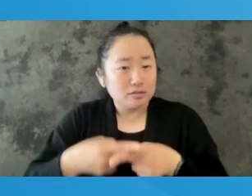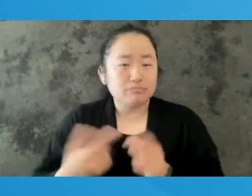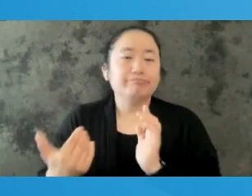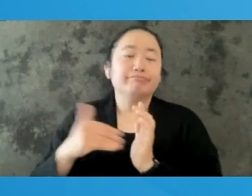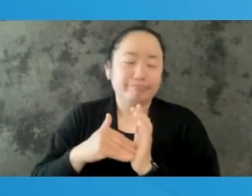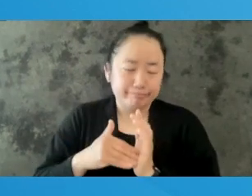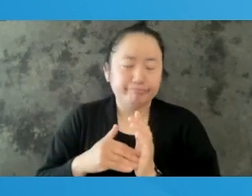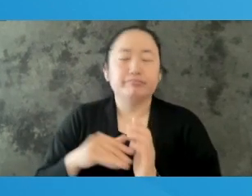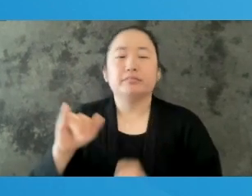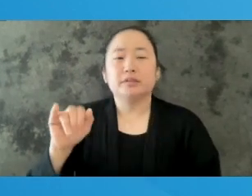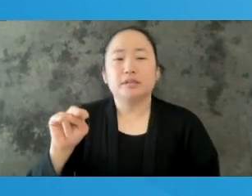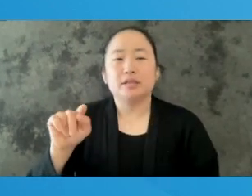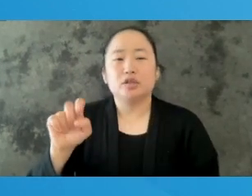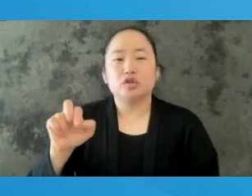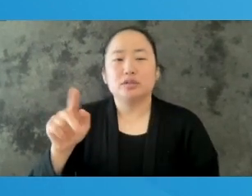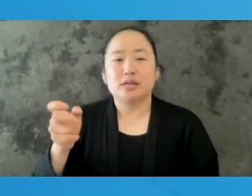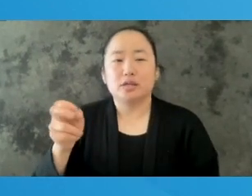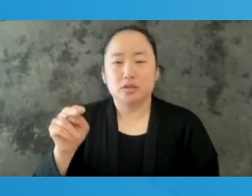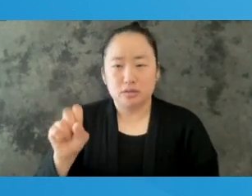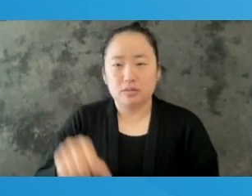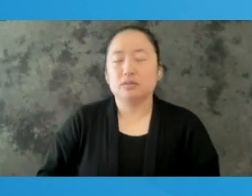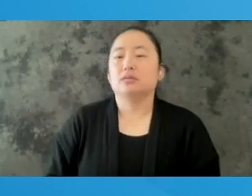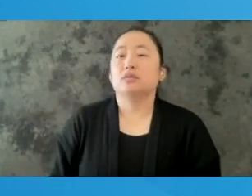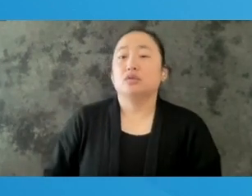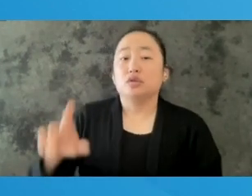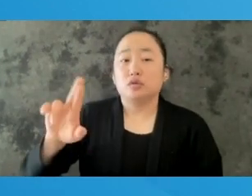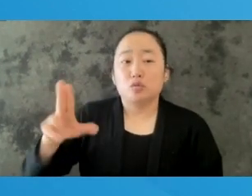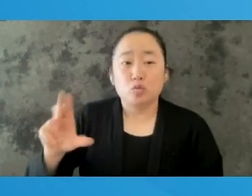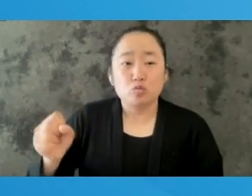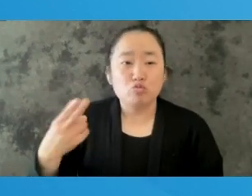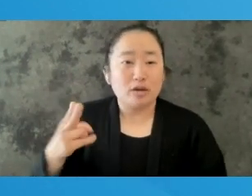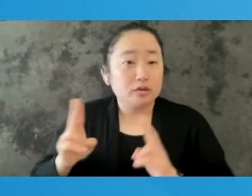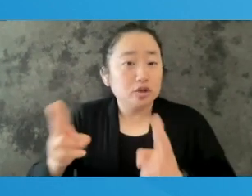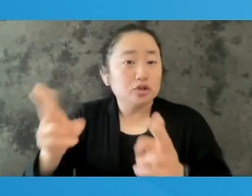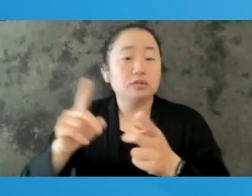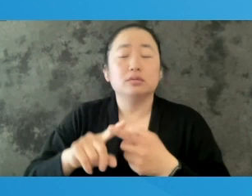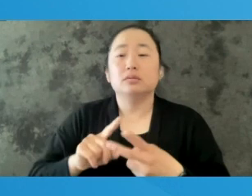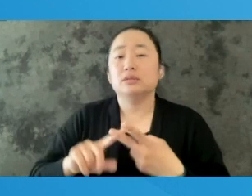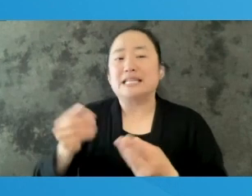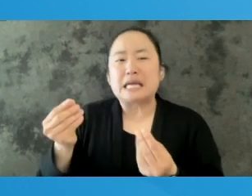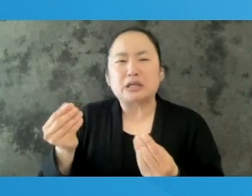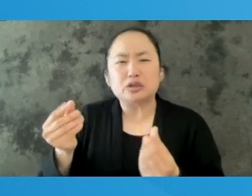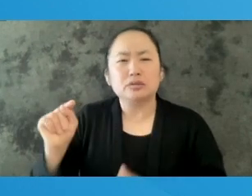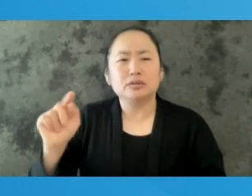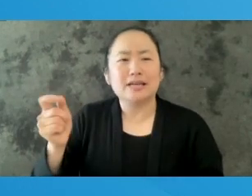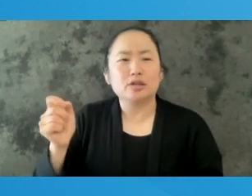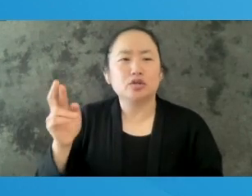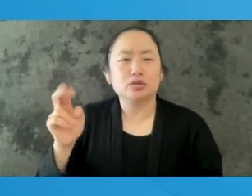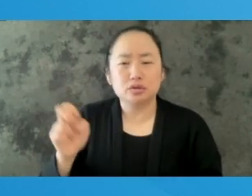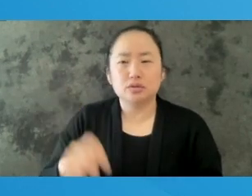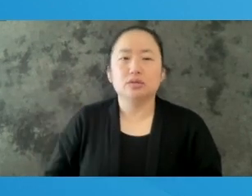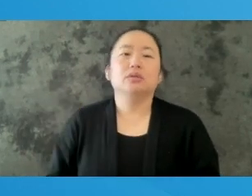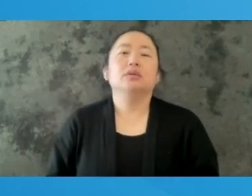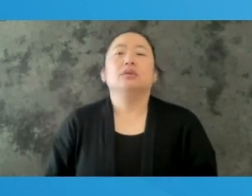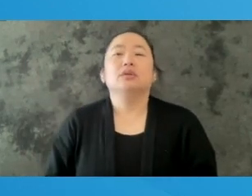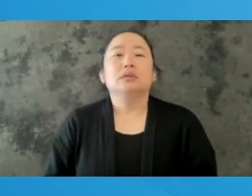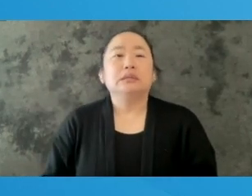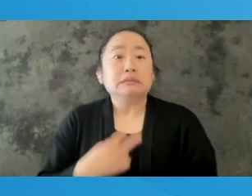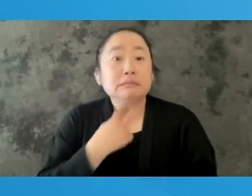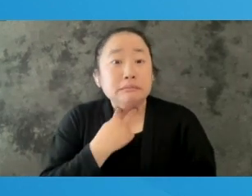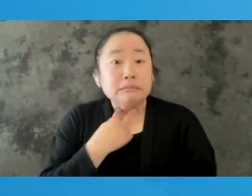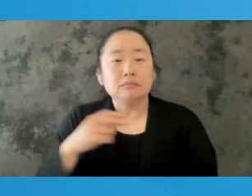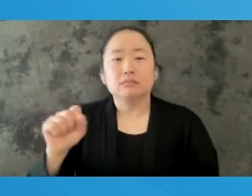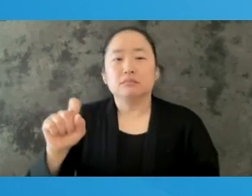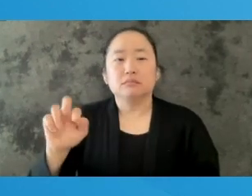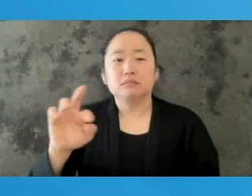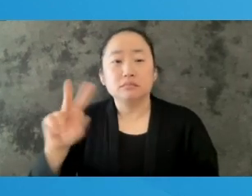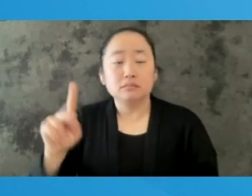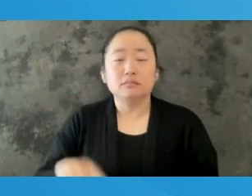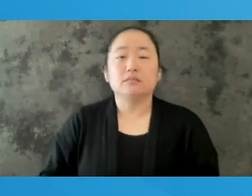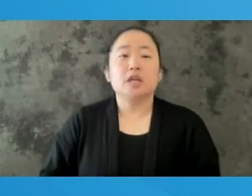Rushed, textured, stuck, that's a very interesting one.